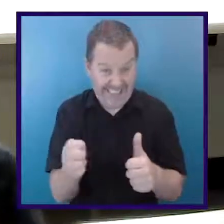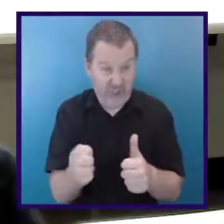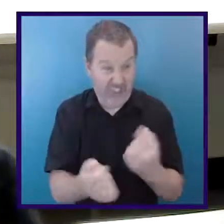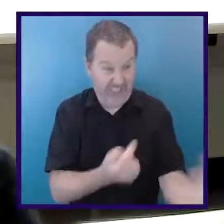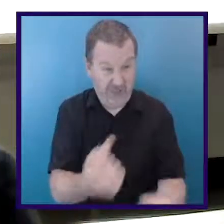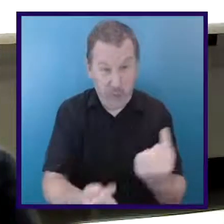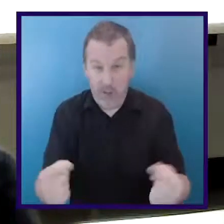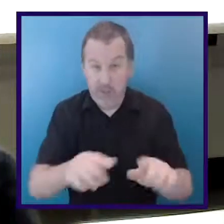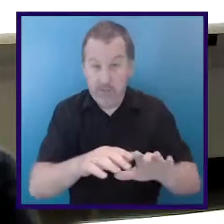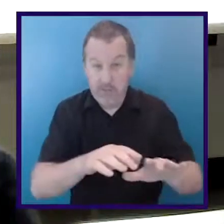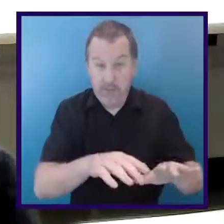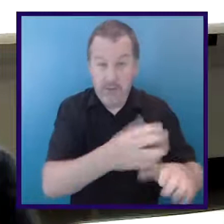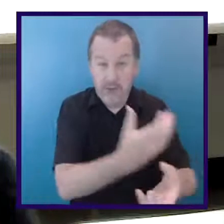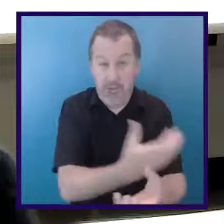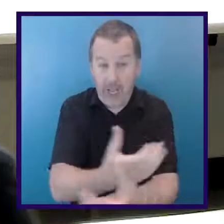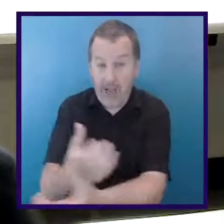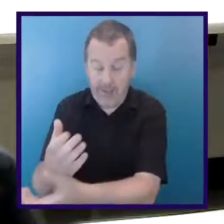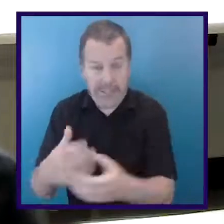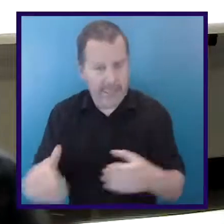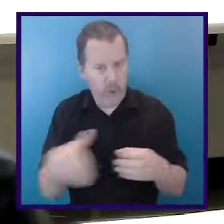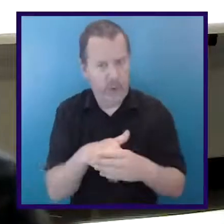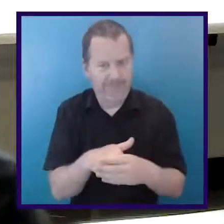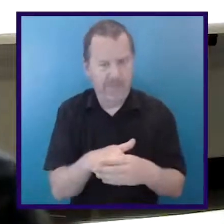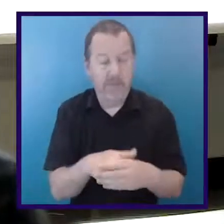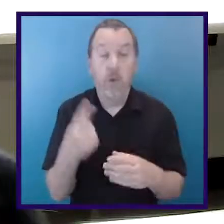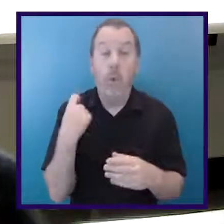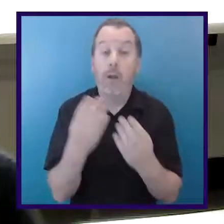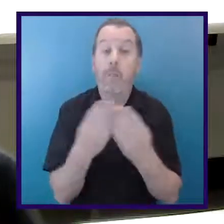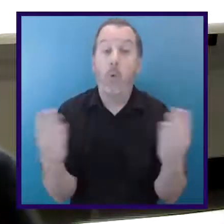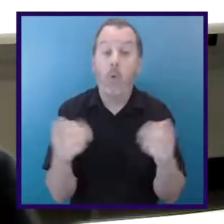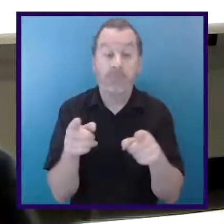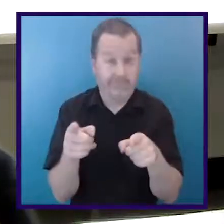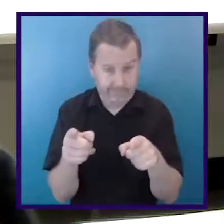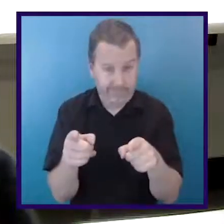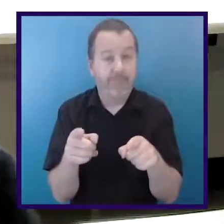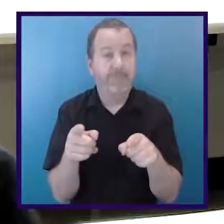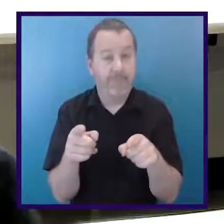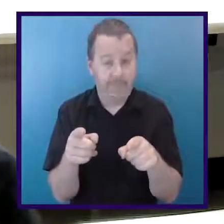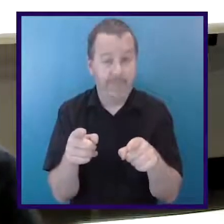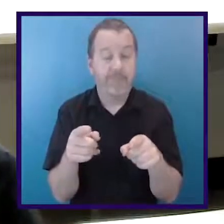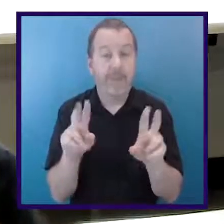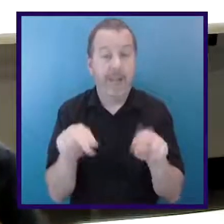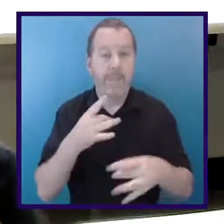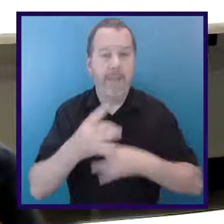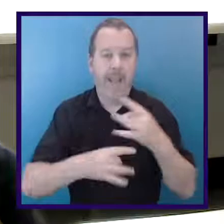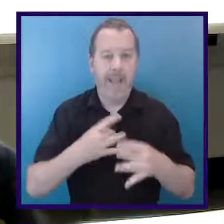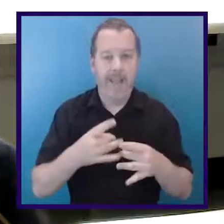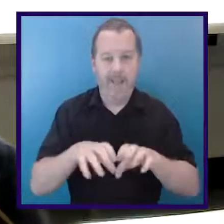They're very inclusive to each individual people, and although they make the lesson